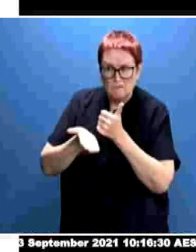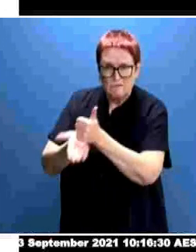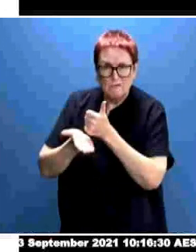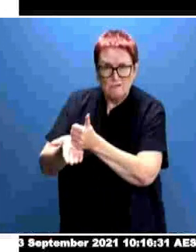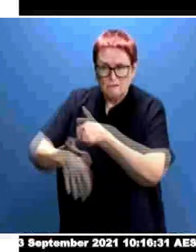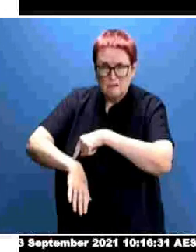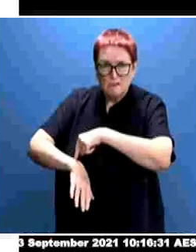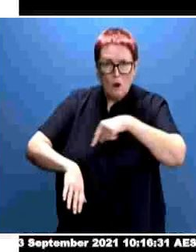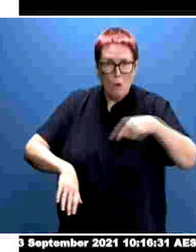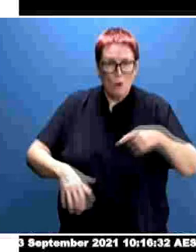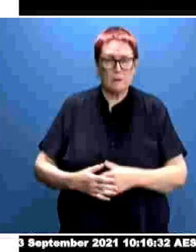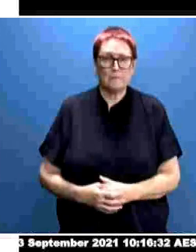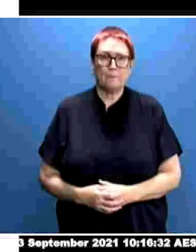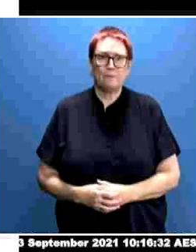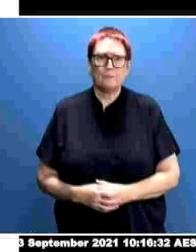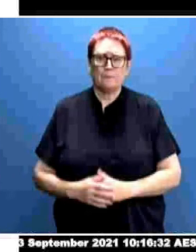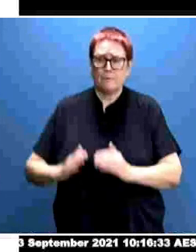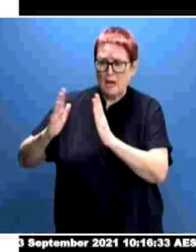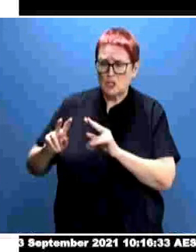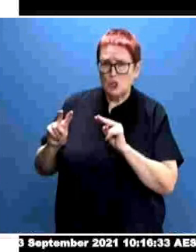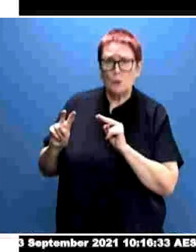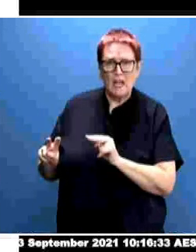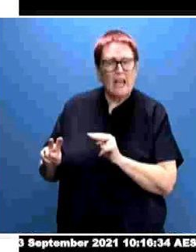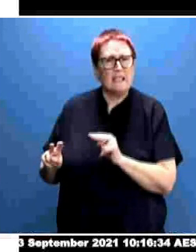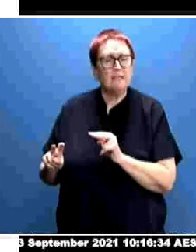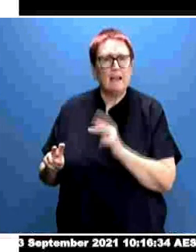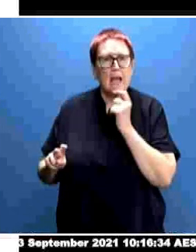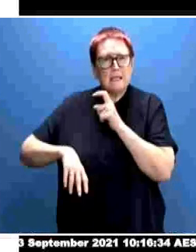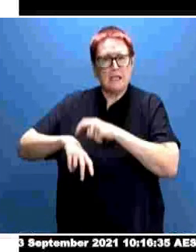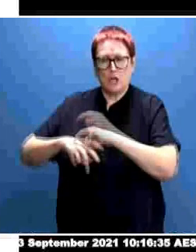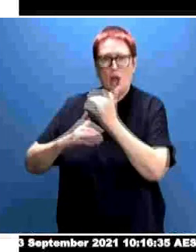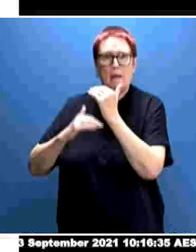And you go on to say: Secure Care can be considered a time limited 'circuit breaker' to stabilise behaviour .....